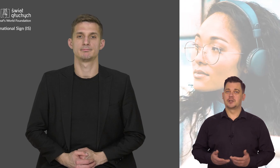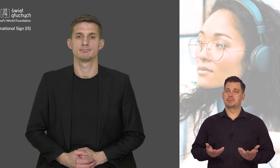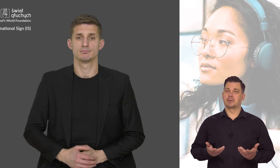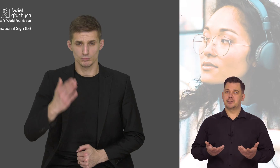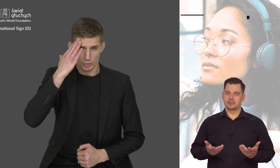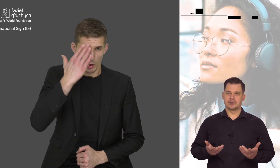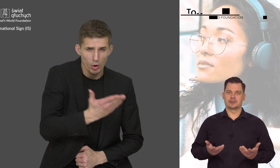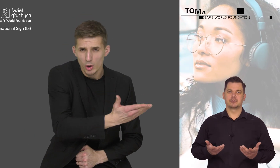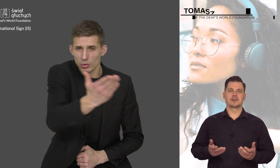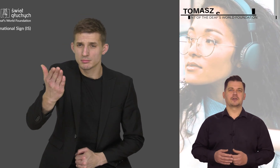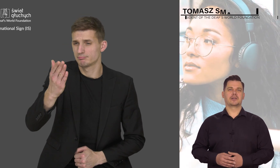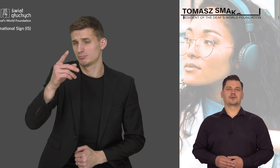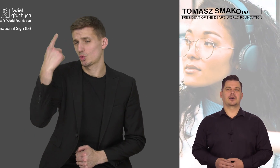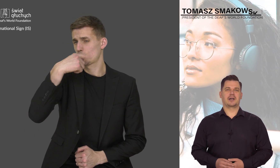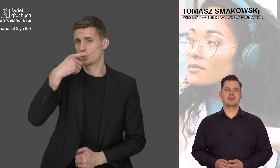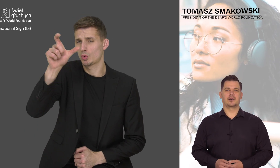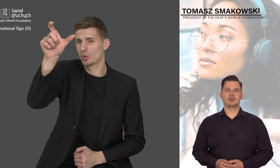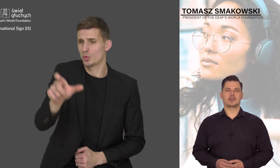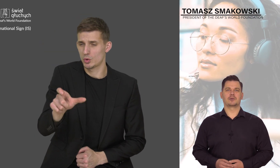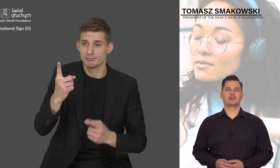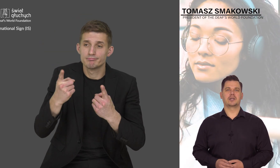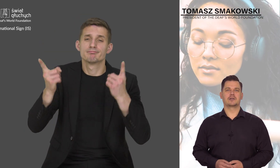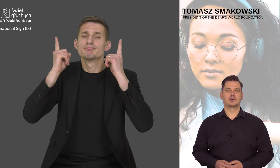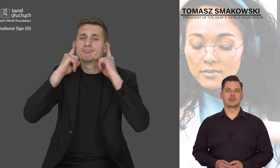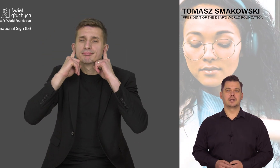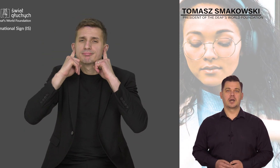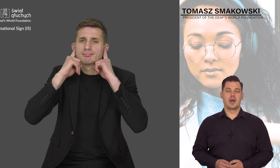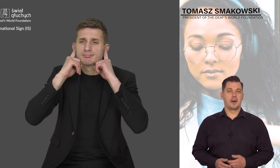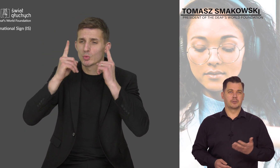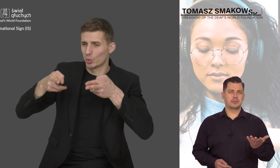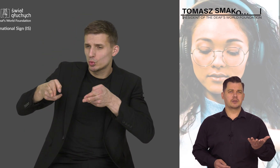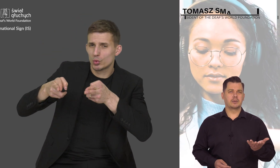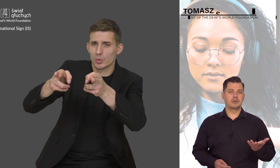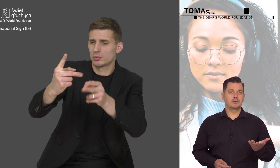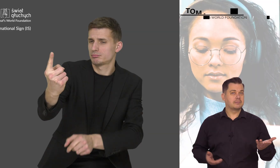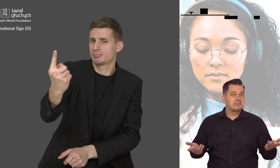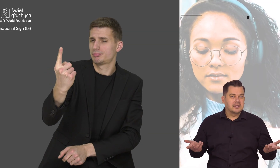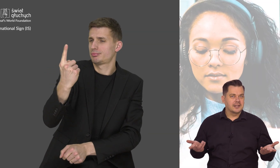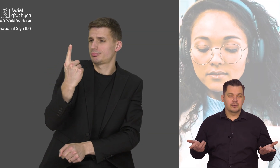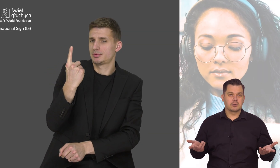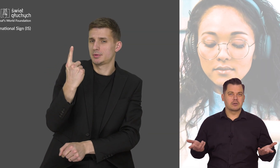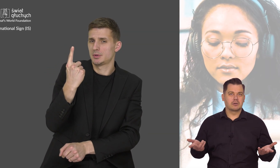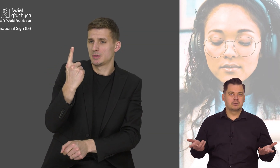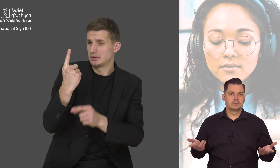Would it ever cross your mind that the person walking past you with headphones on might actually be… deaf?